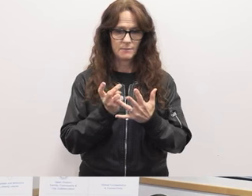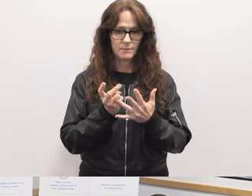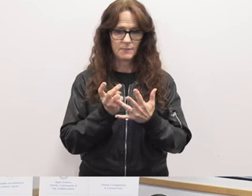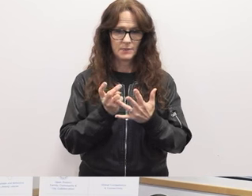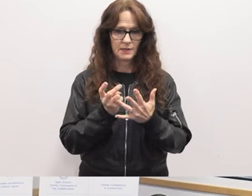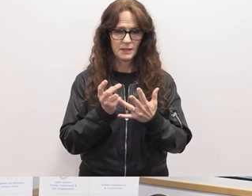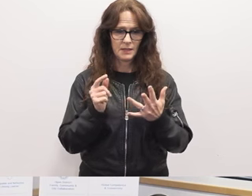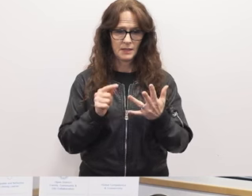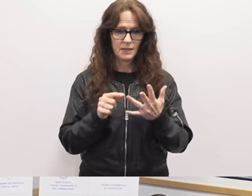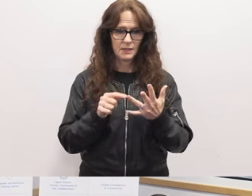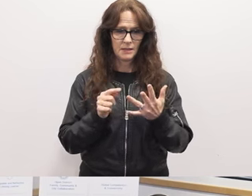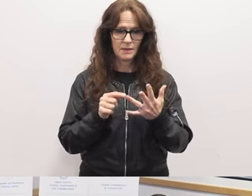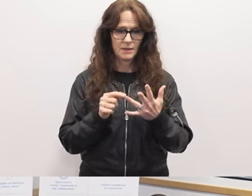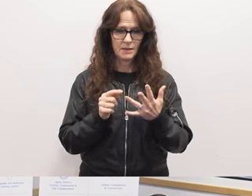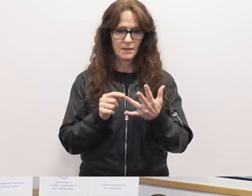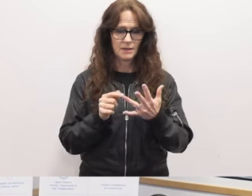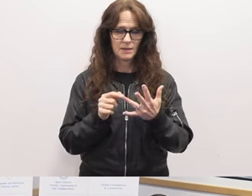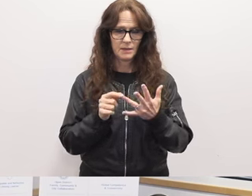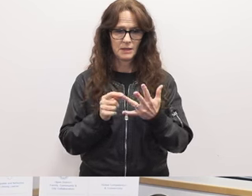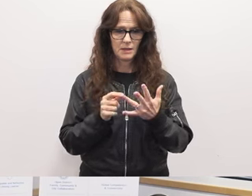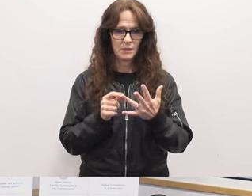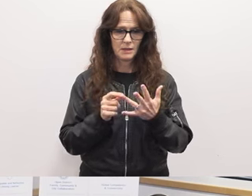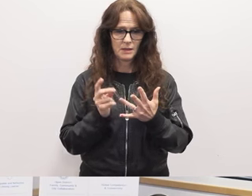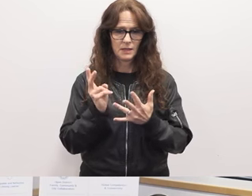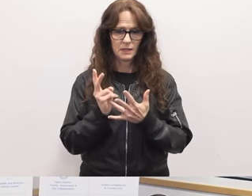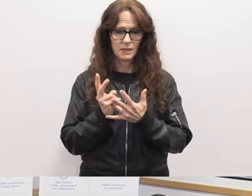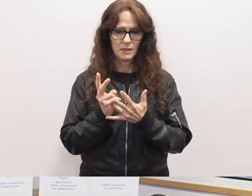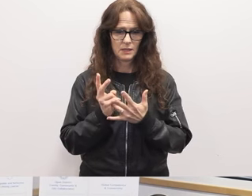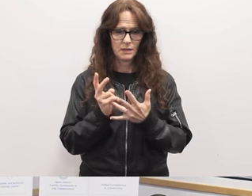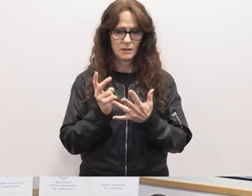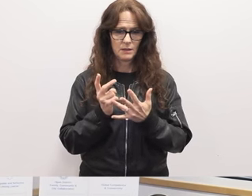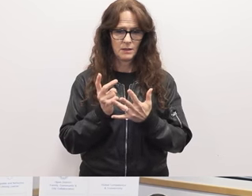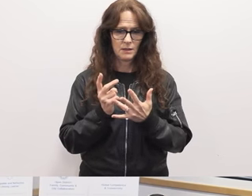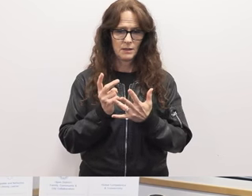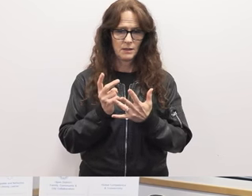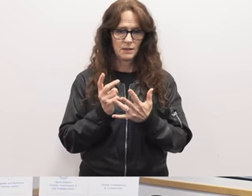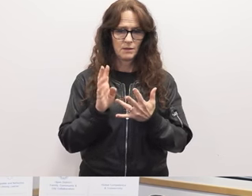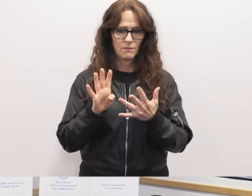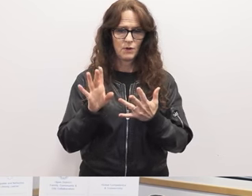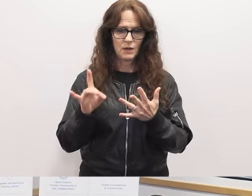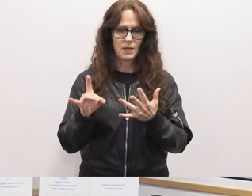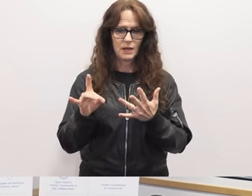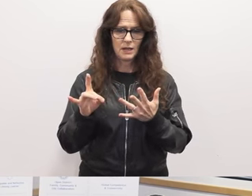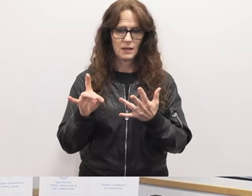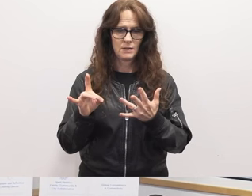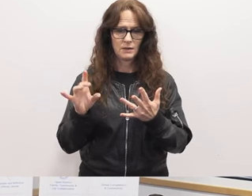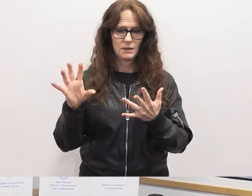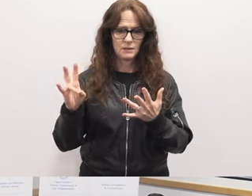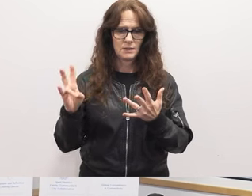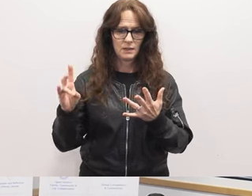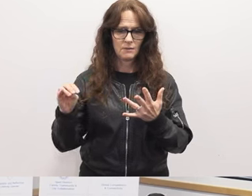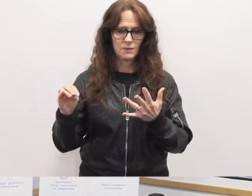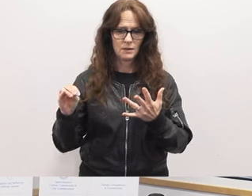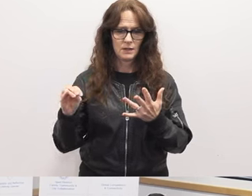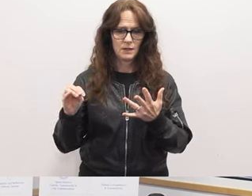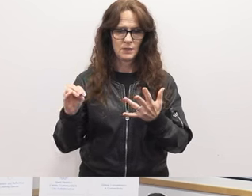why, if we're at 48 now, why do we want to go to 70 and why do we think we can get there?